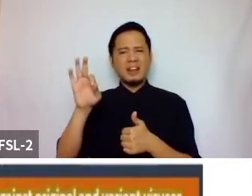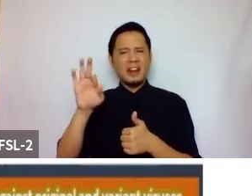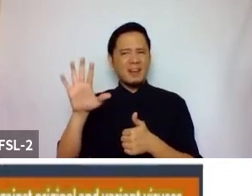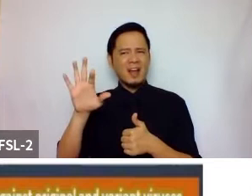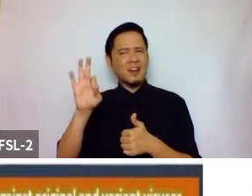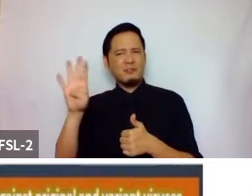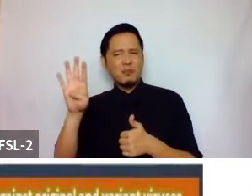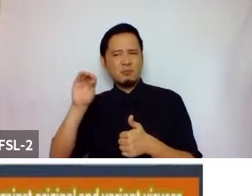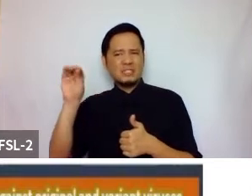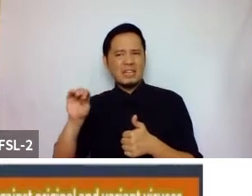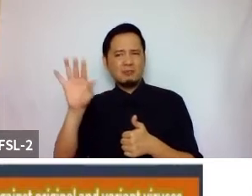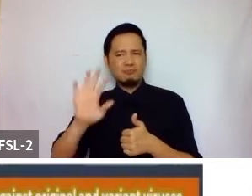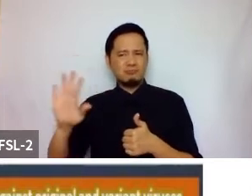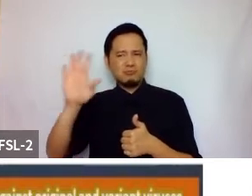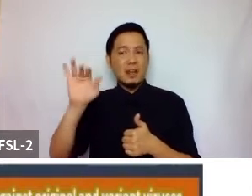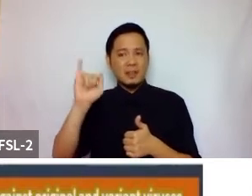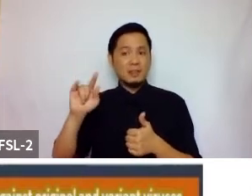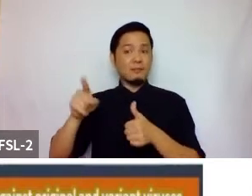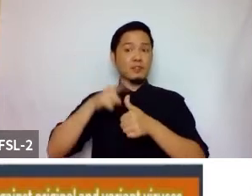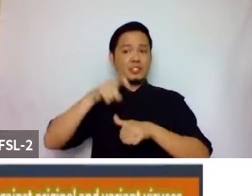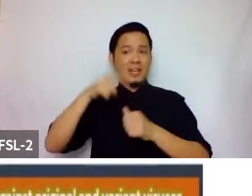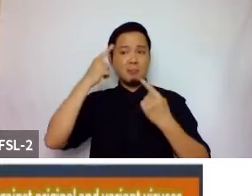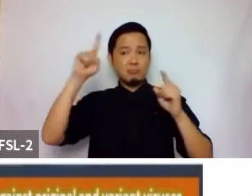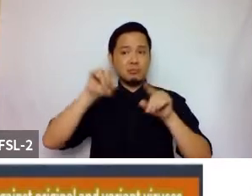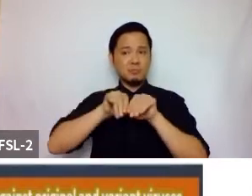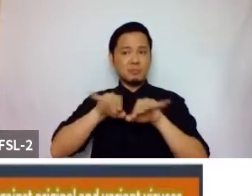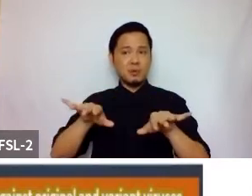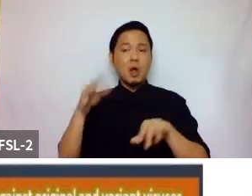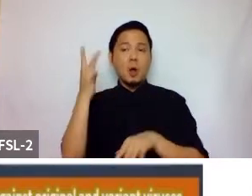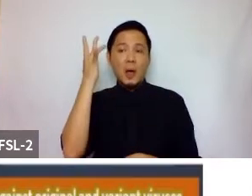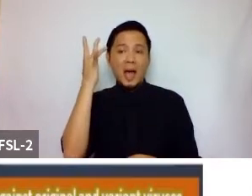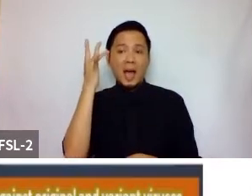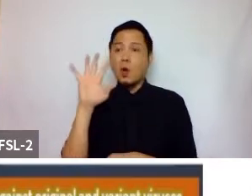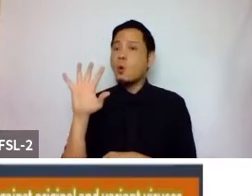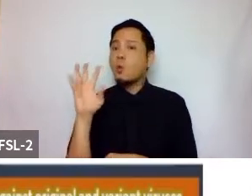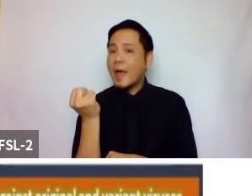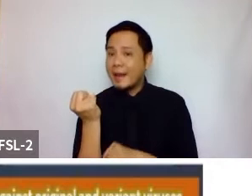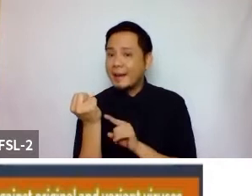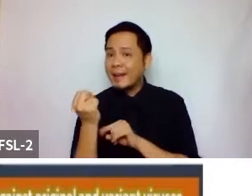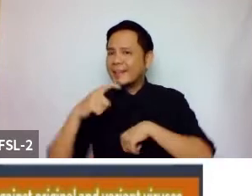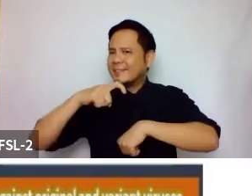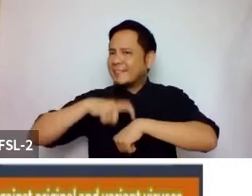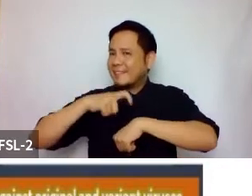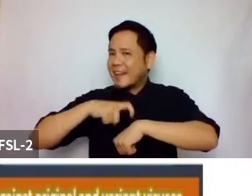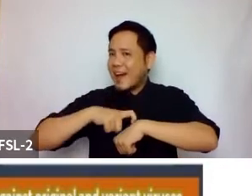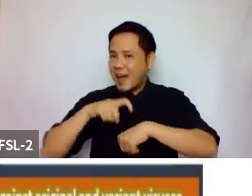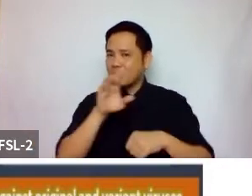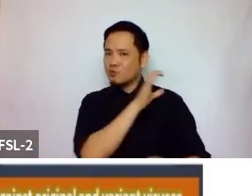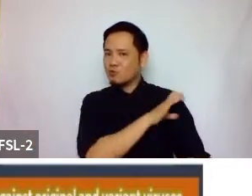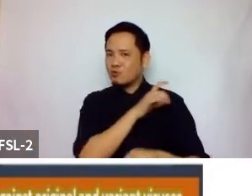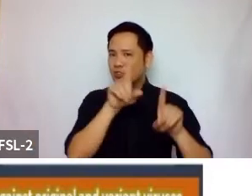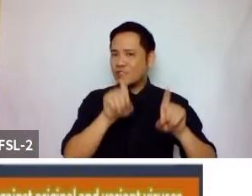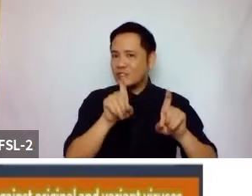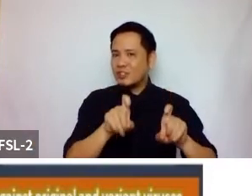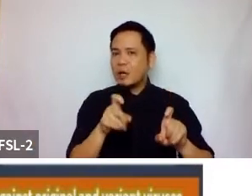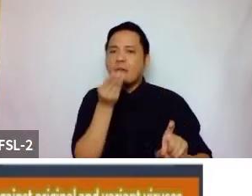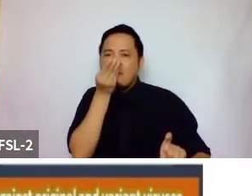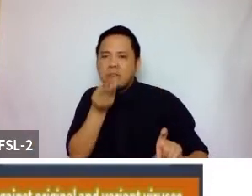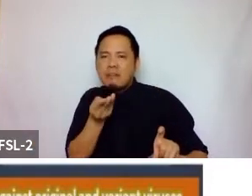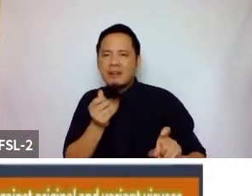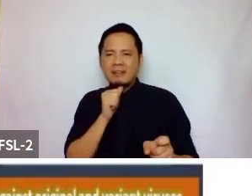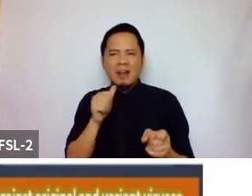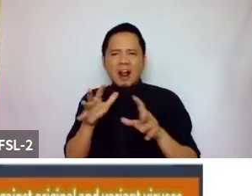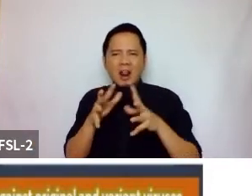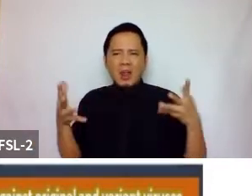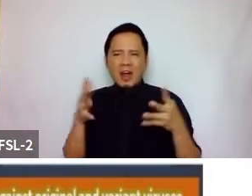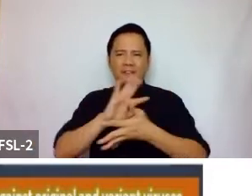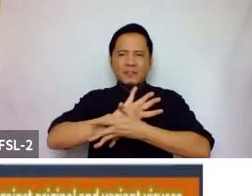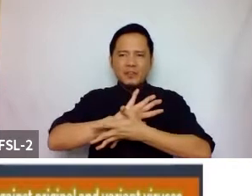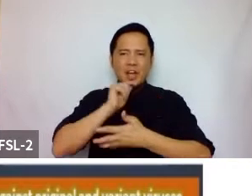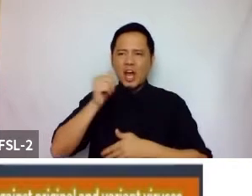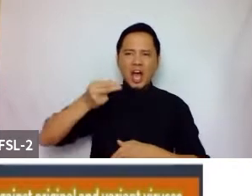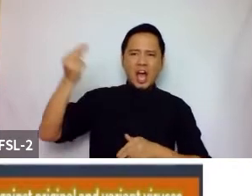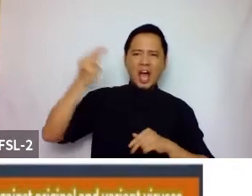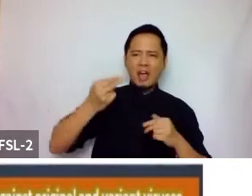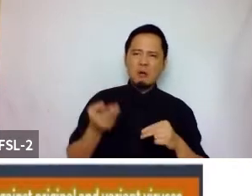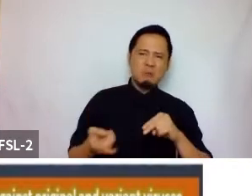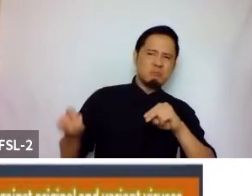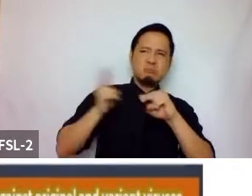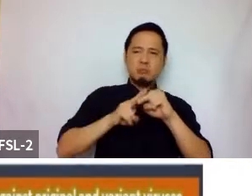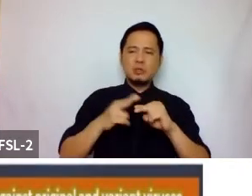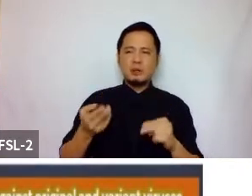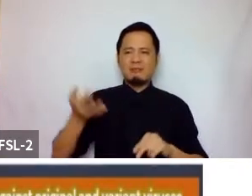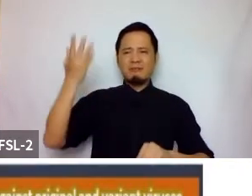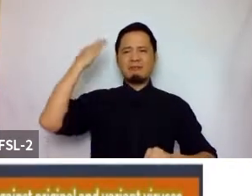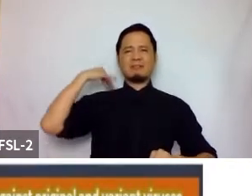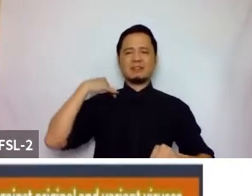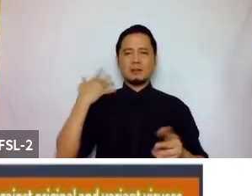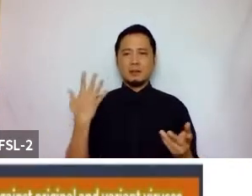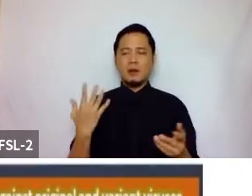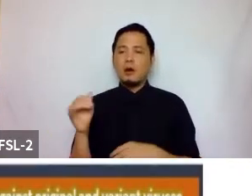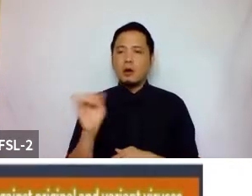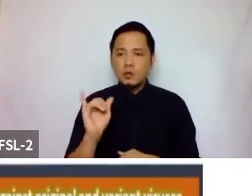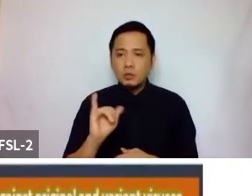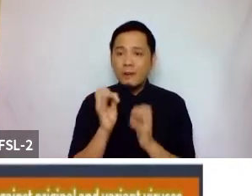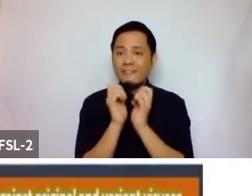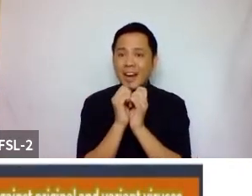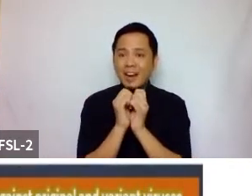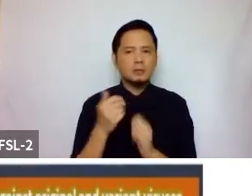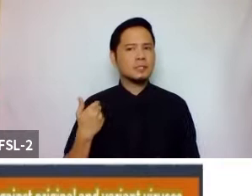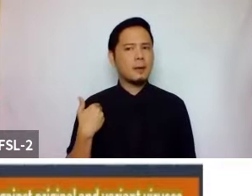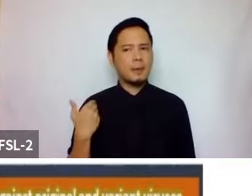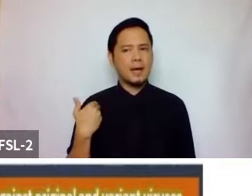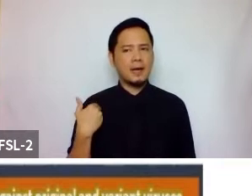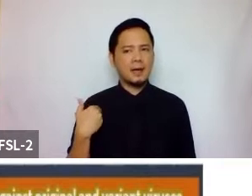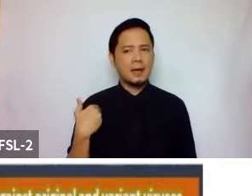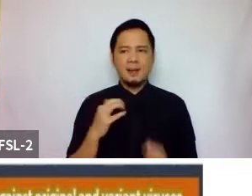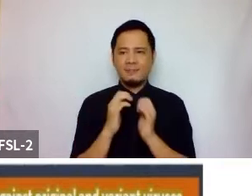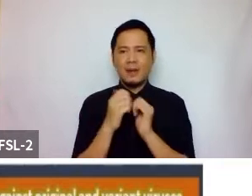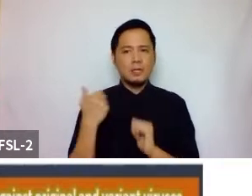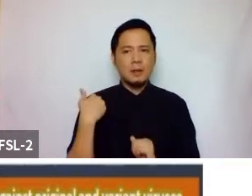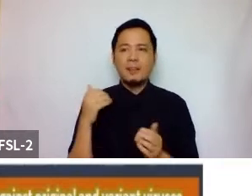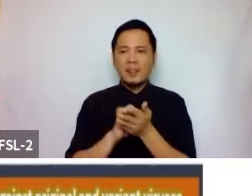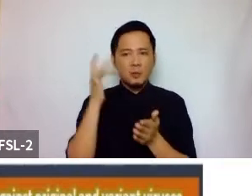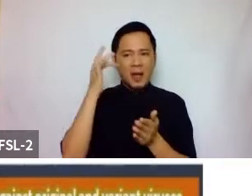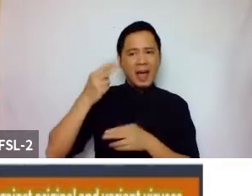That is the first vaccine efficacy that they released because when they did the trials, the cases were still low, the cases were not so high the past month, and the other variants did not exist then that’s why their results were high.